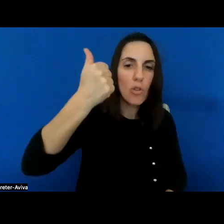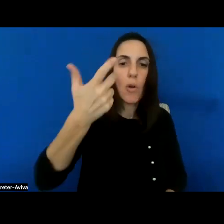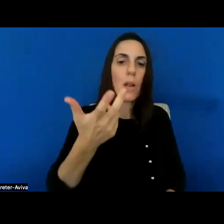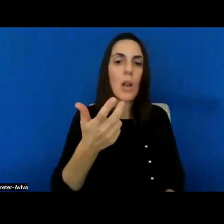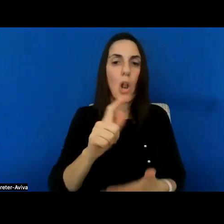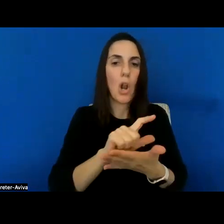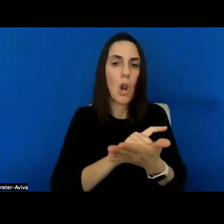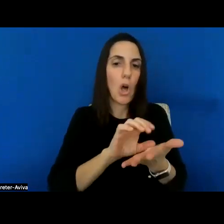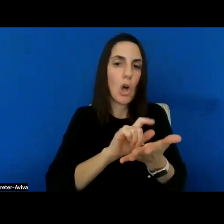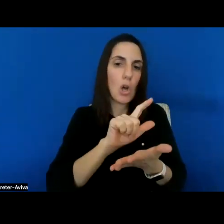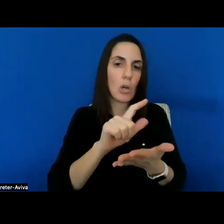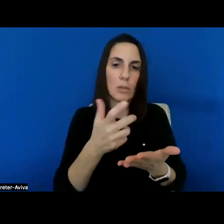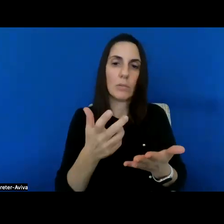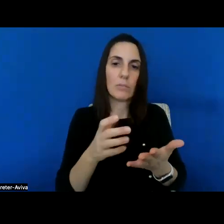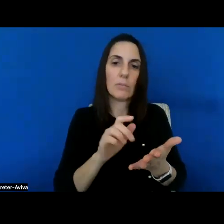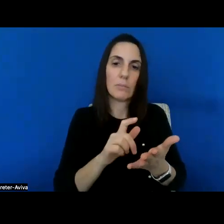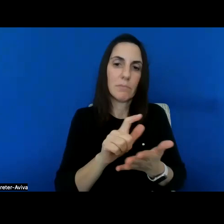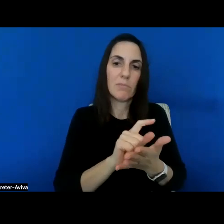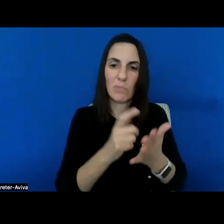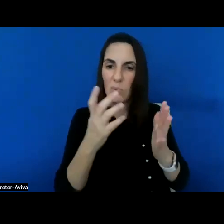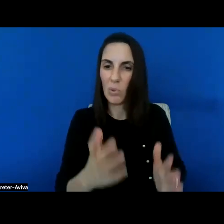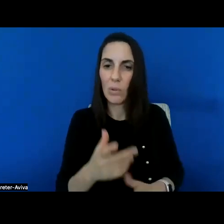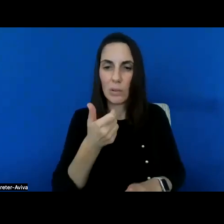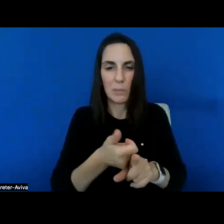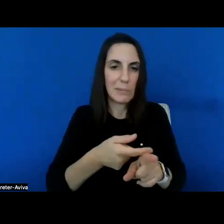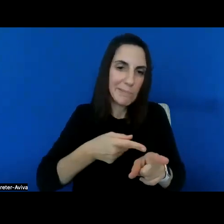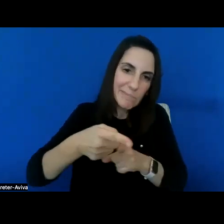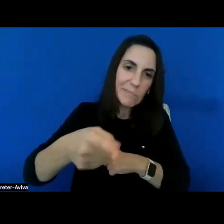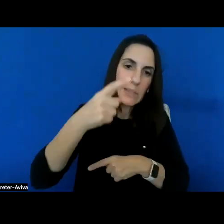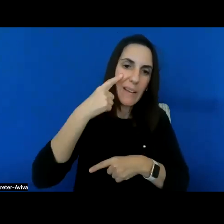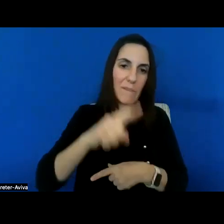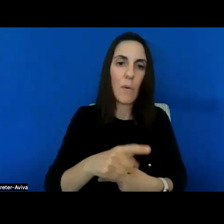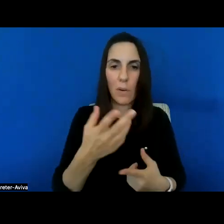specializes in special instruments, trust so it's something to think about.